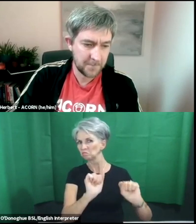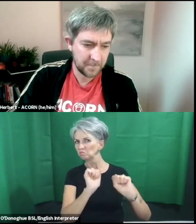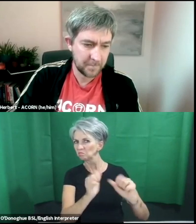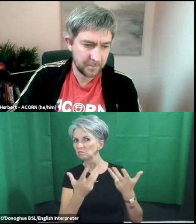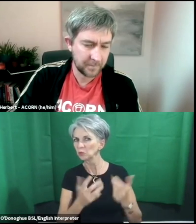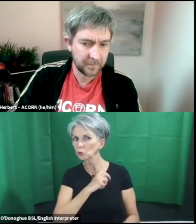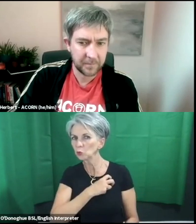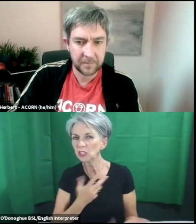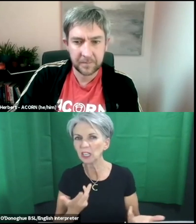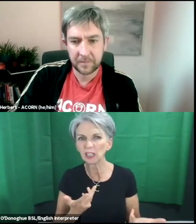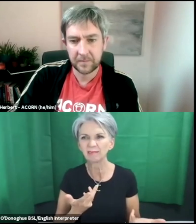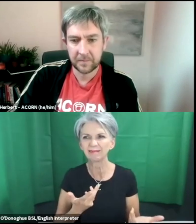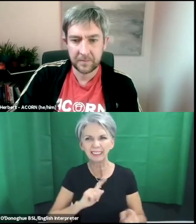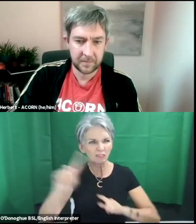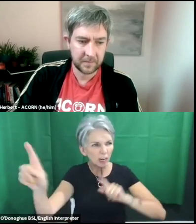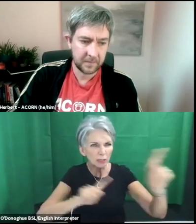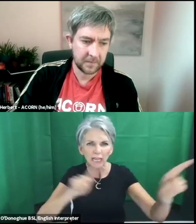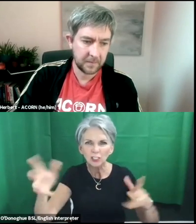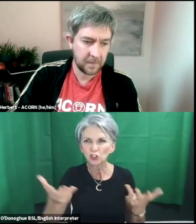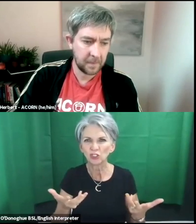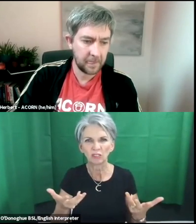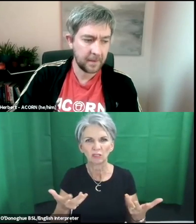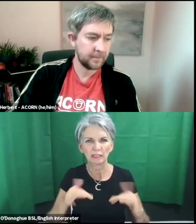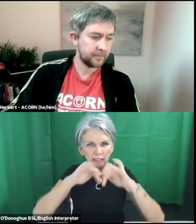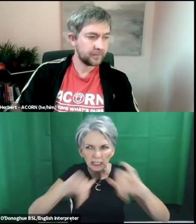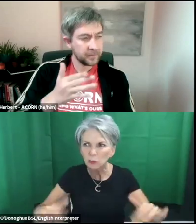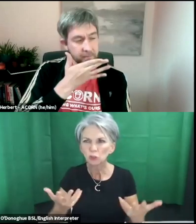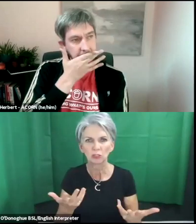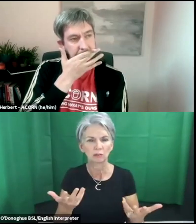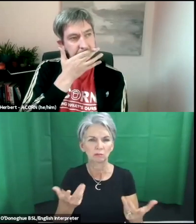how does that play into the way that community organising works?